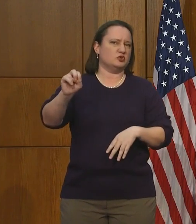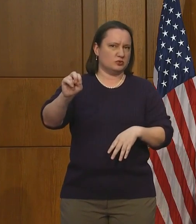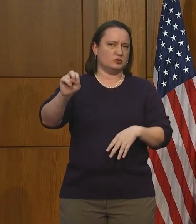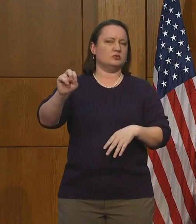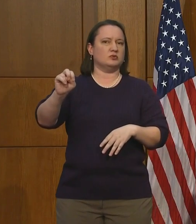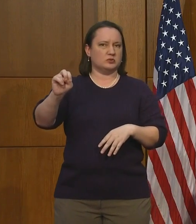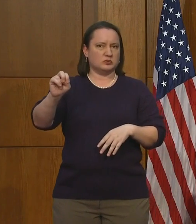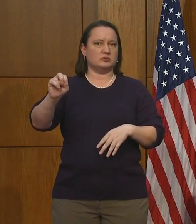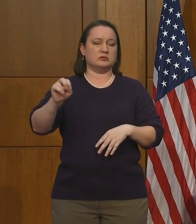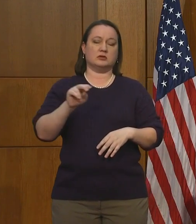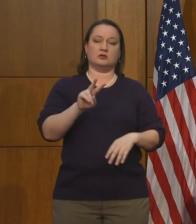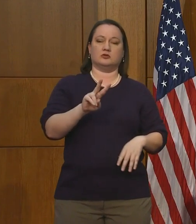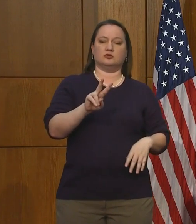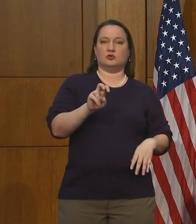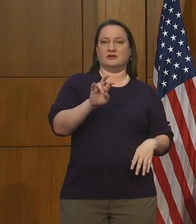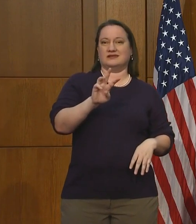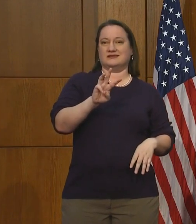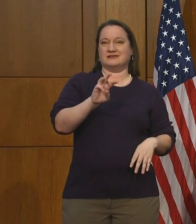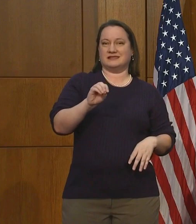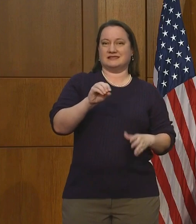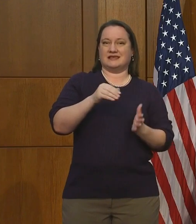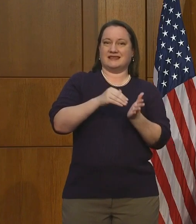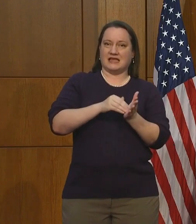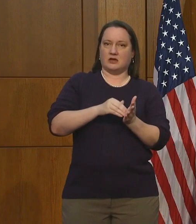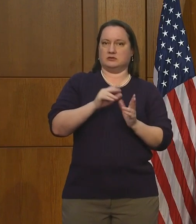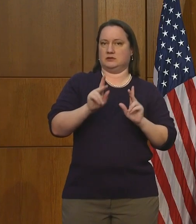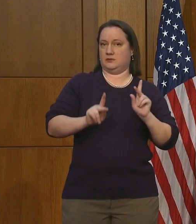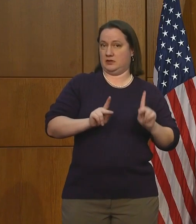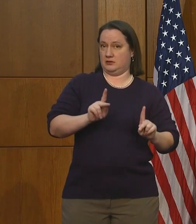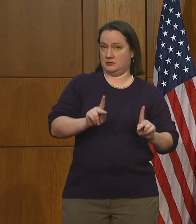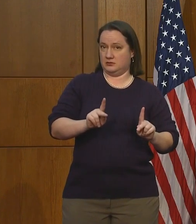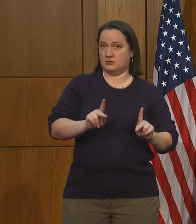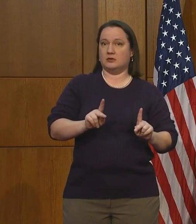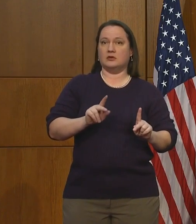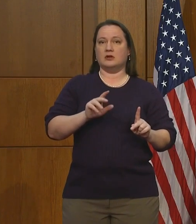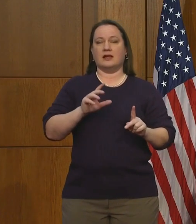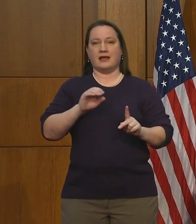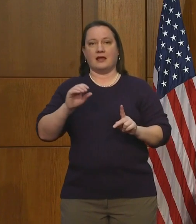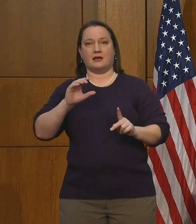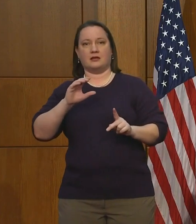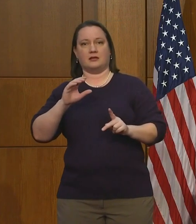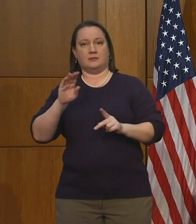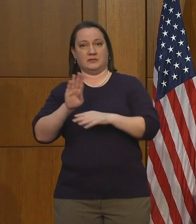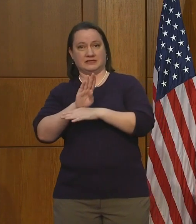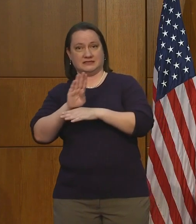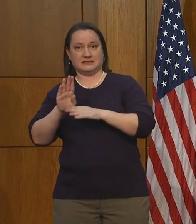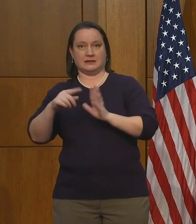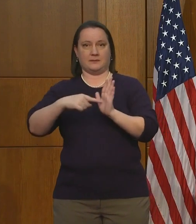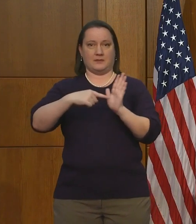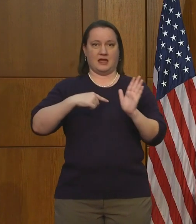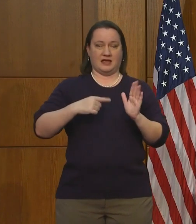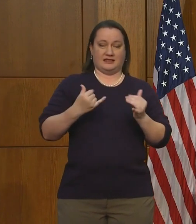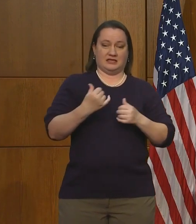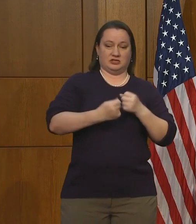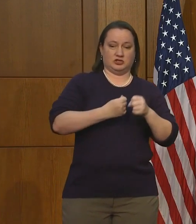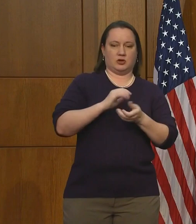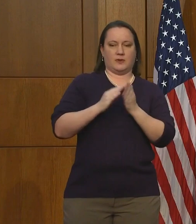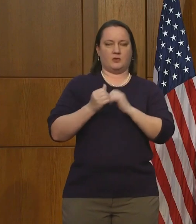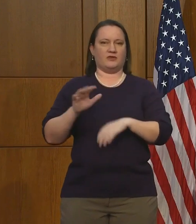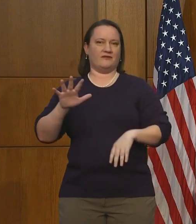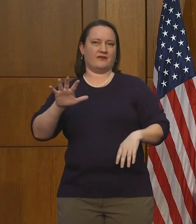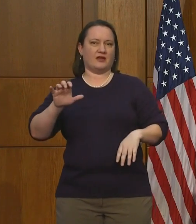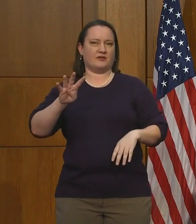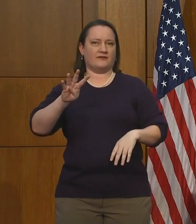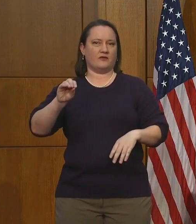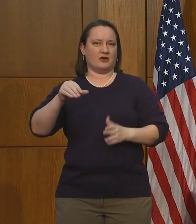PAIN. BEFORE I'M WILL COME IN